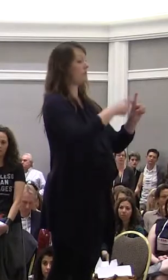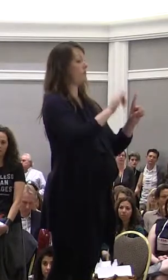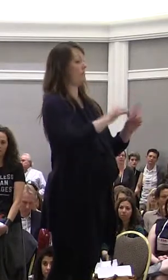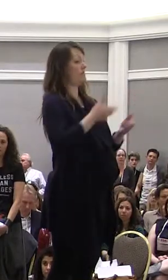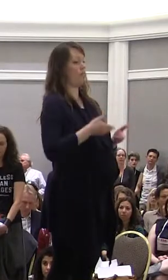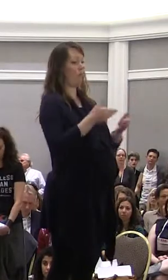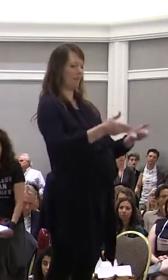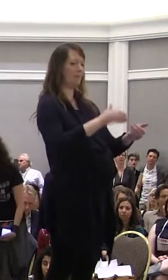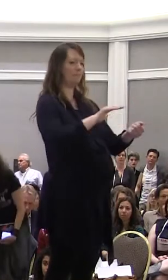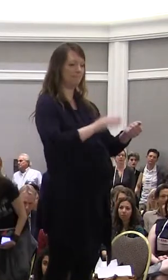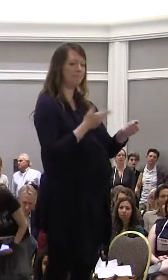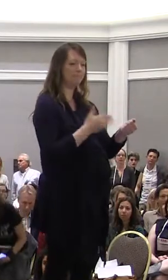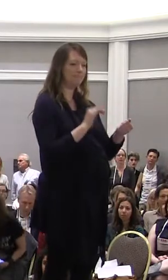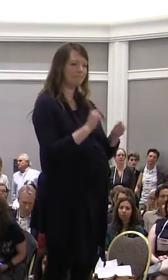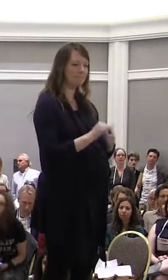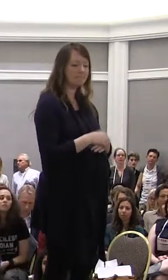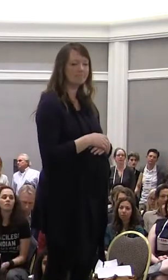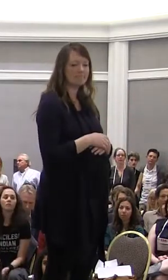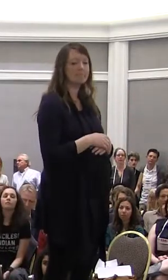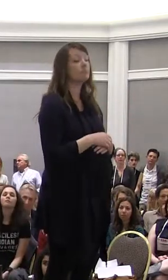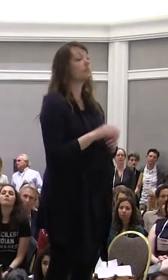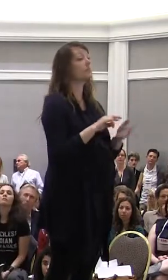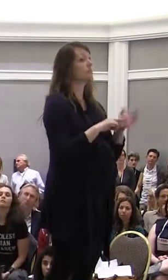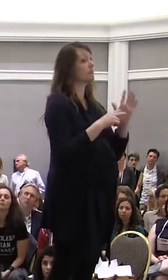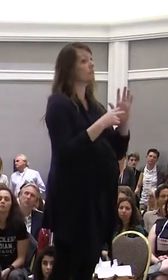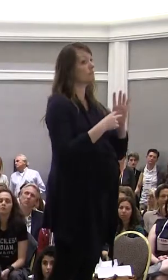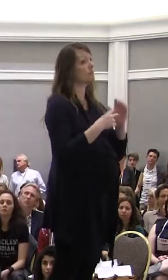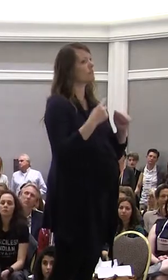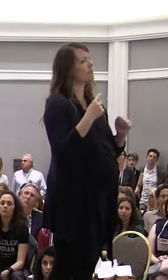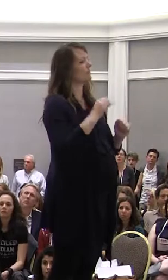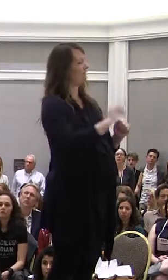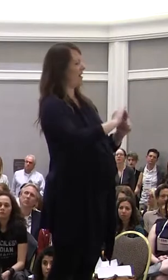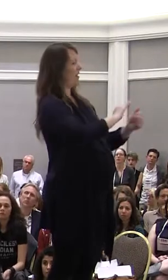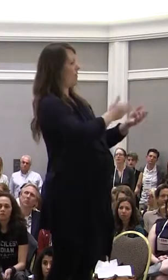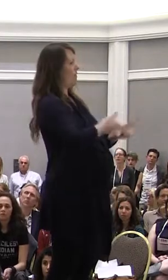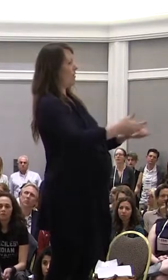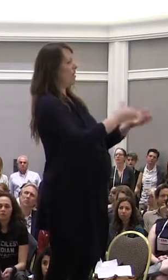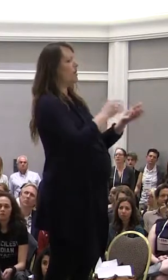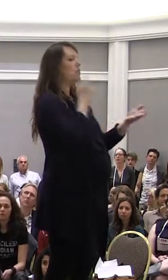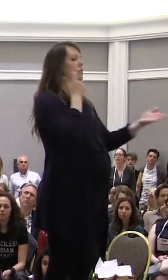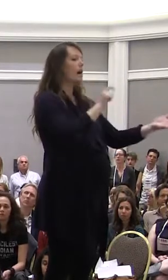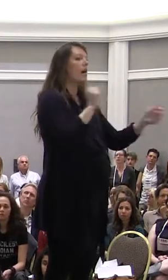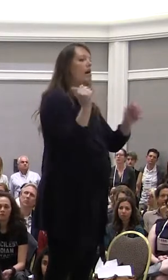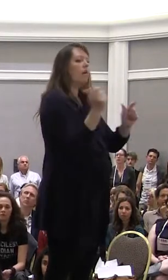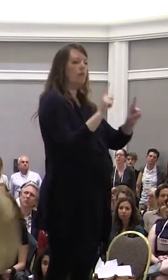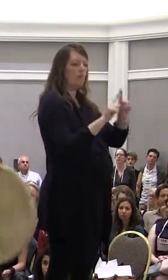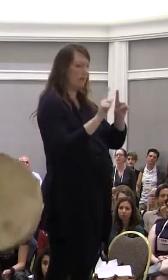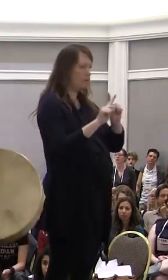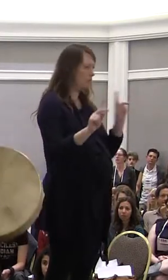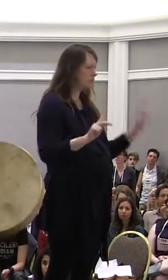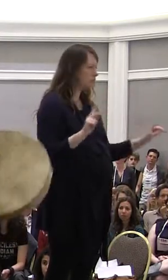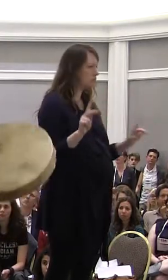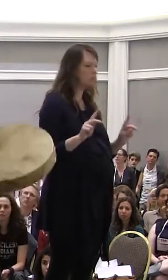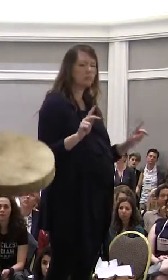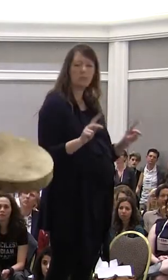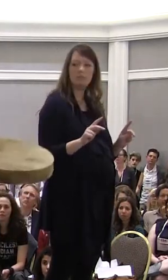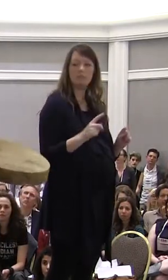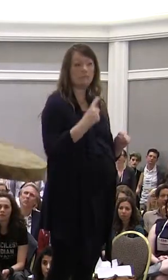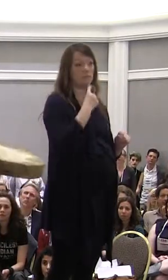and it is a welcoming that recognizes all different people. And it says we are all here,